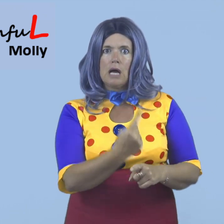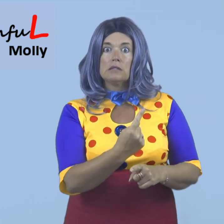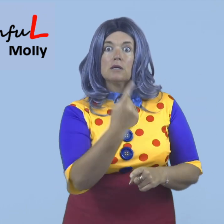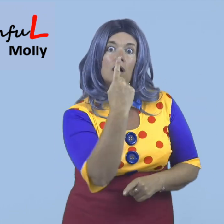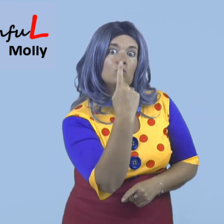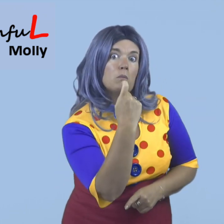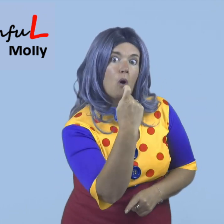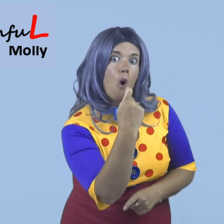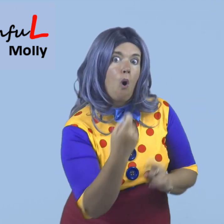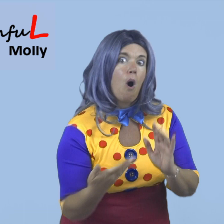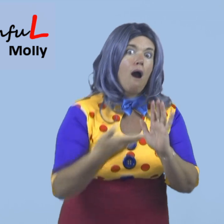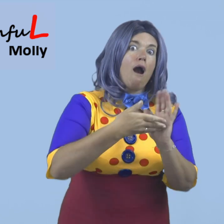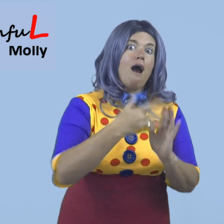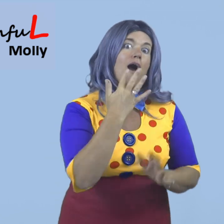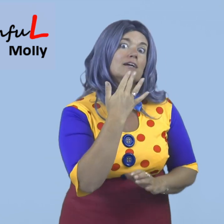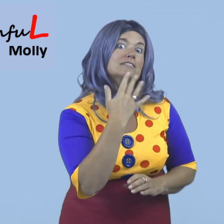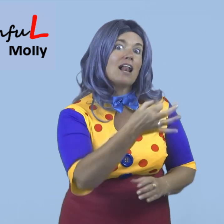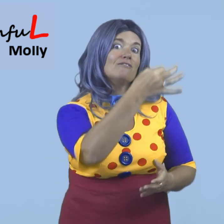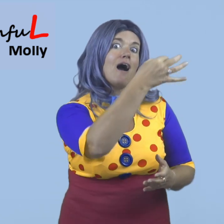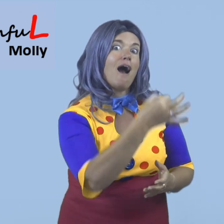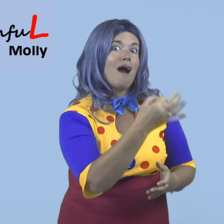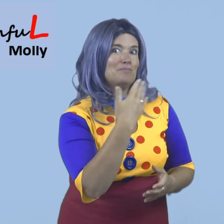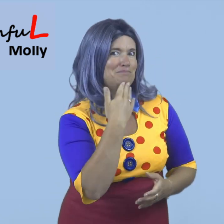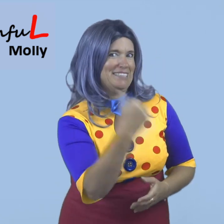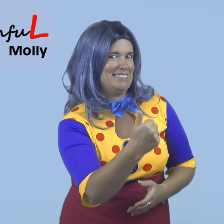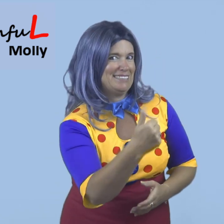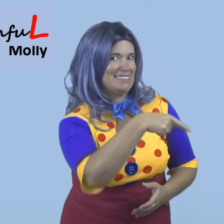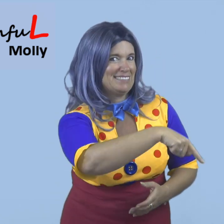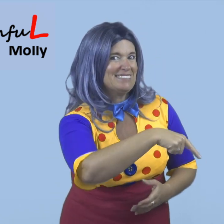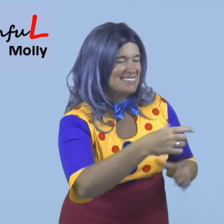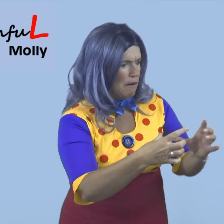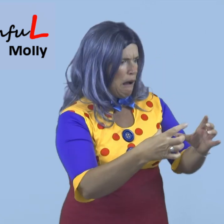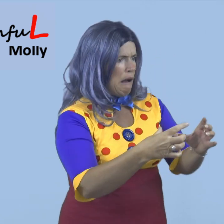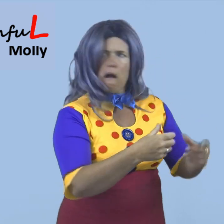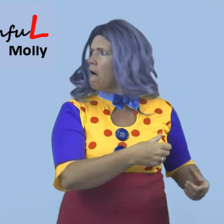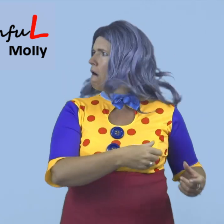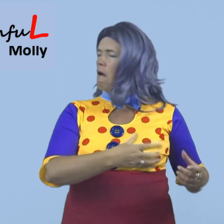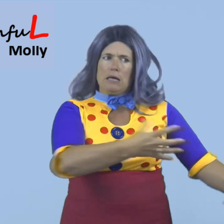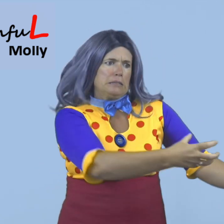One extra bottle of silver top, PLEASE, the note said. Dashing back to the float, Bob had already returned and